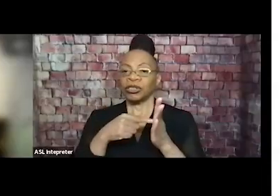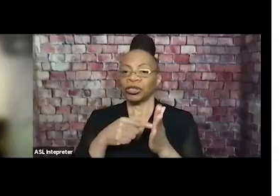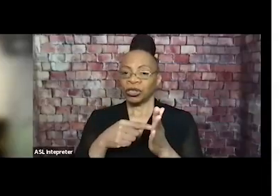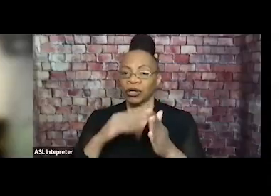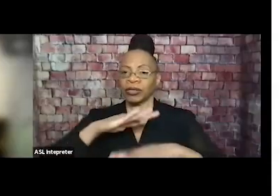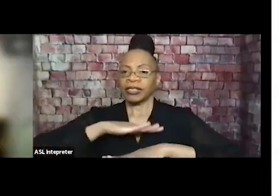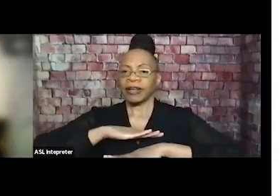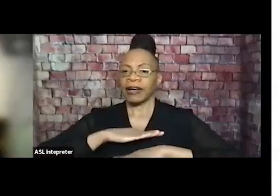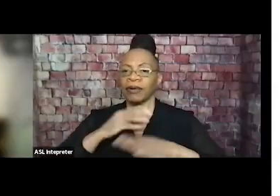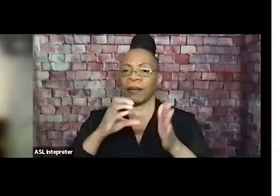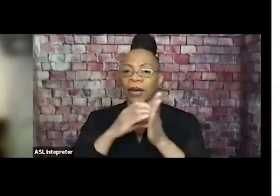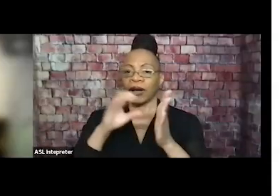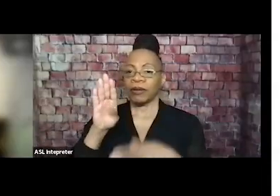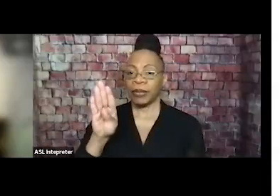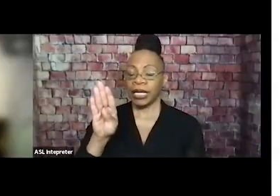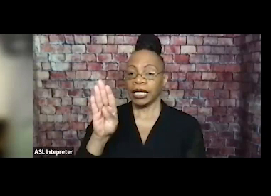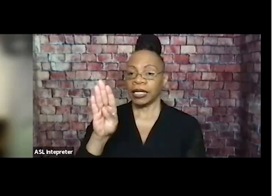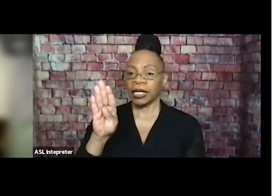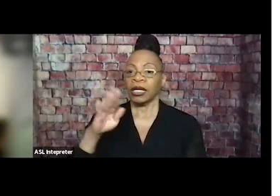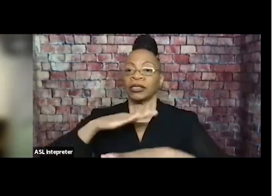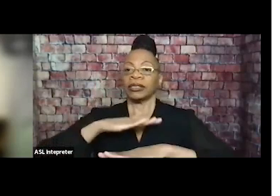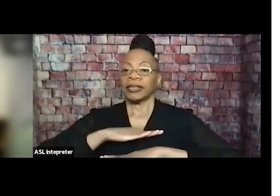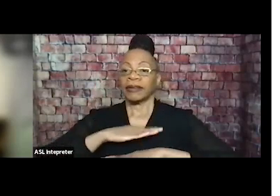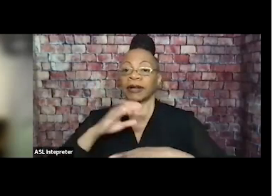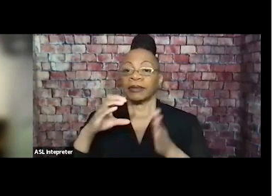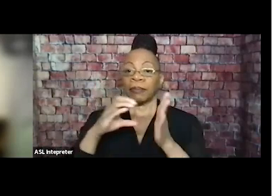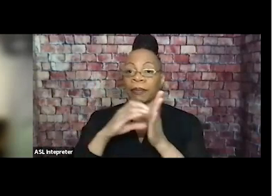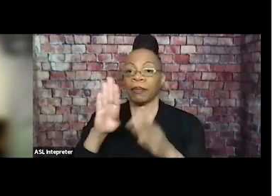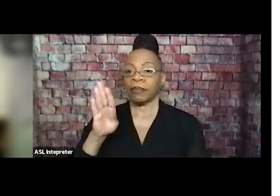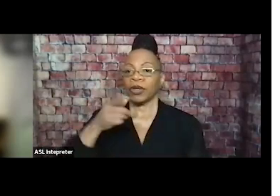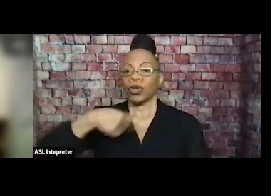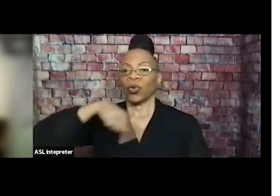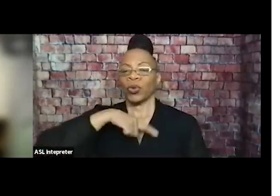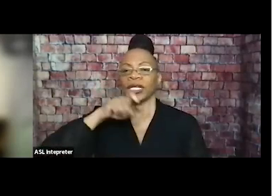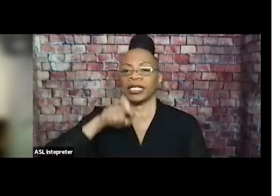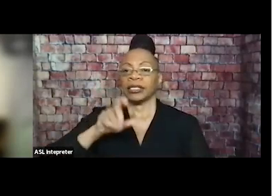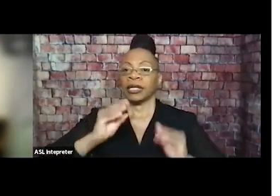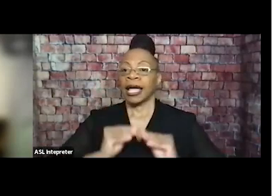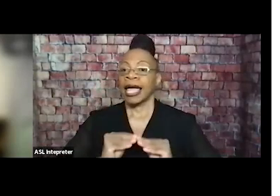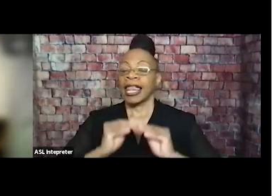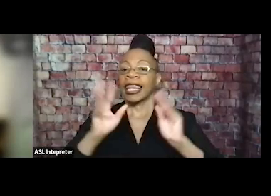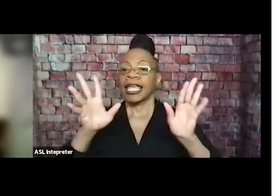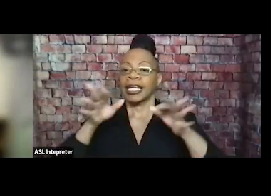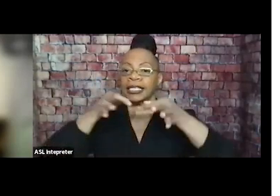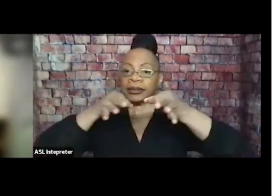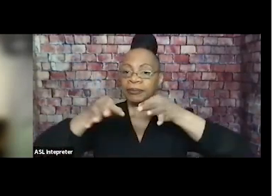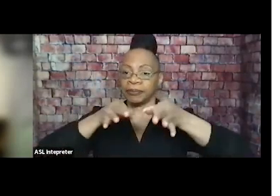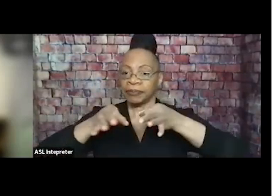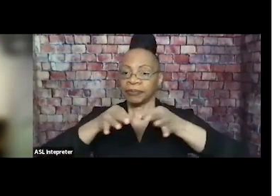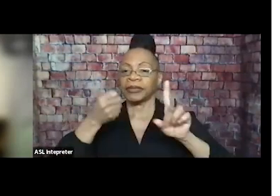So in order to meet paragraph B, we need to clearly lay out the impact the symptoms have